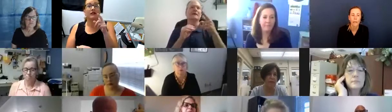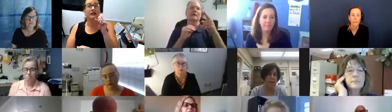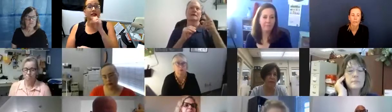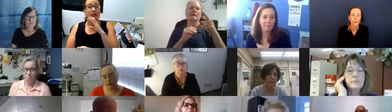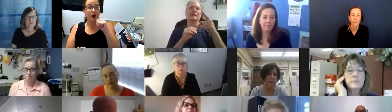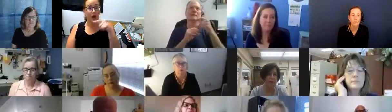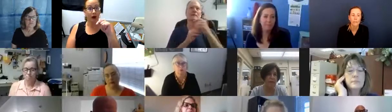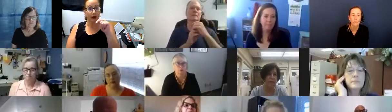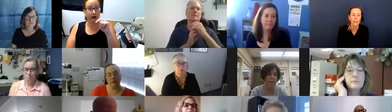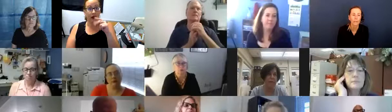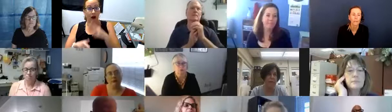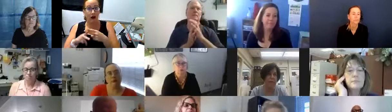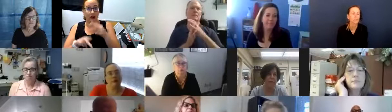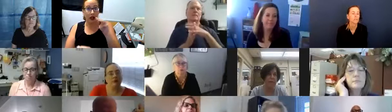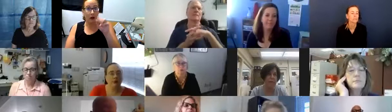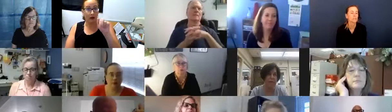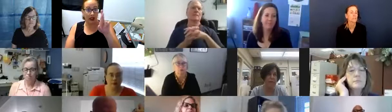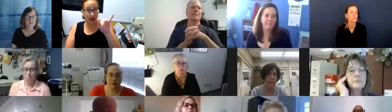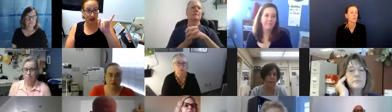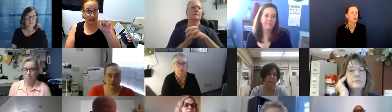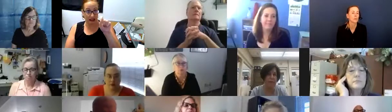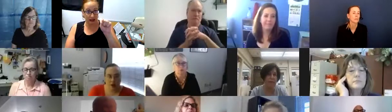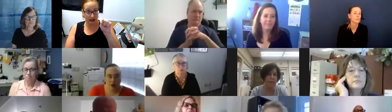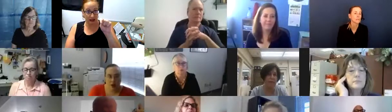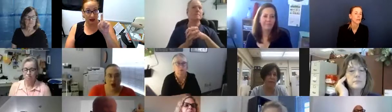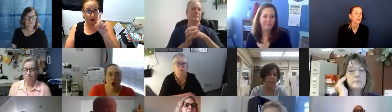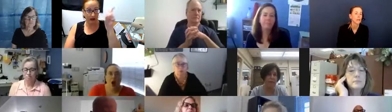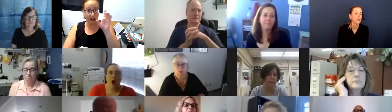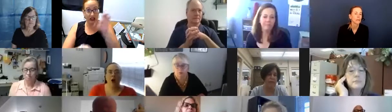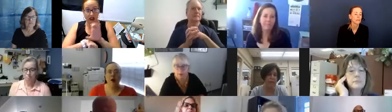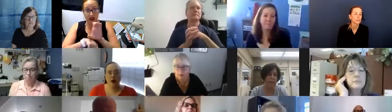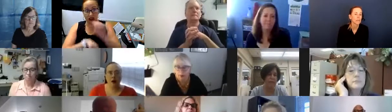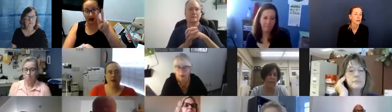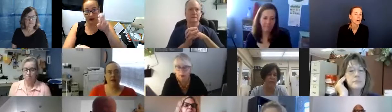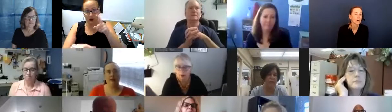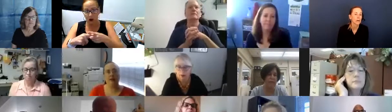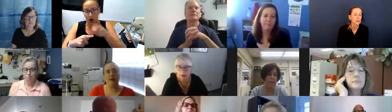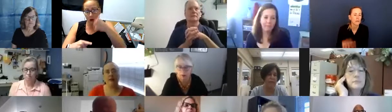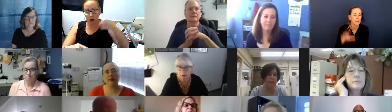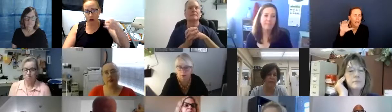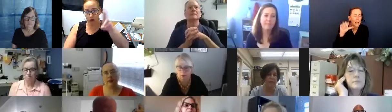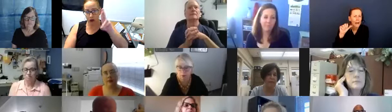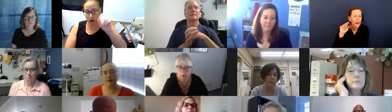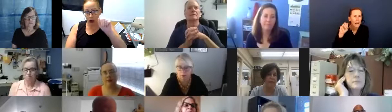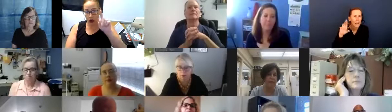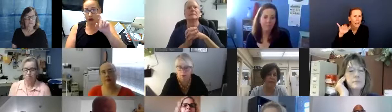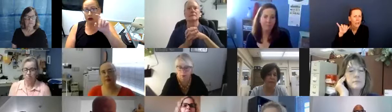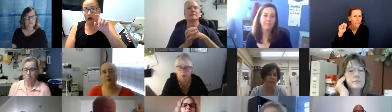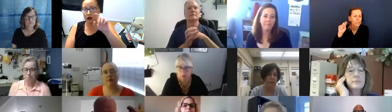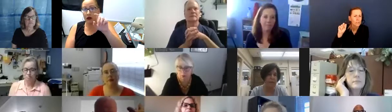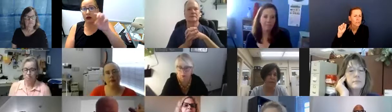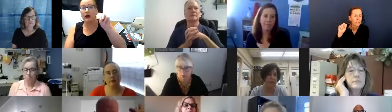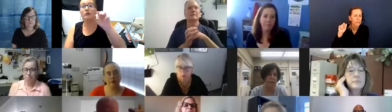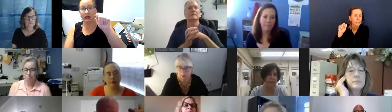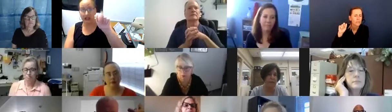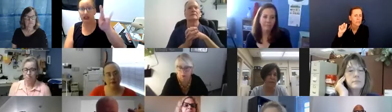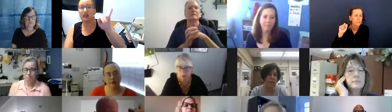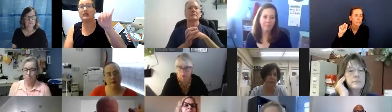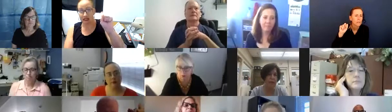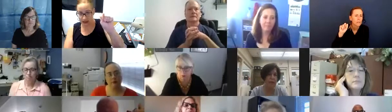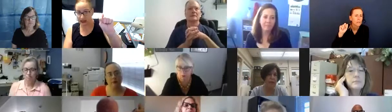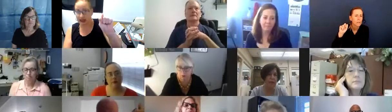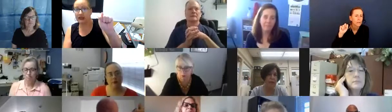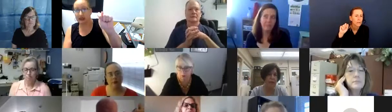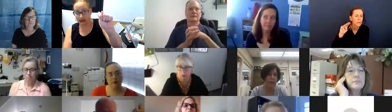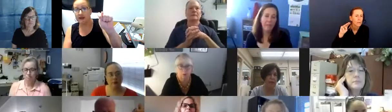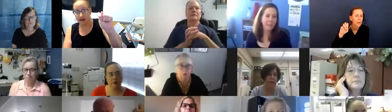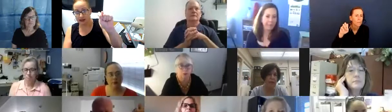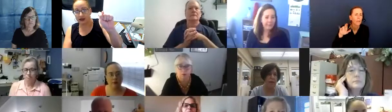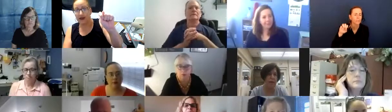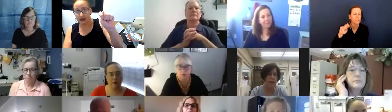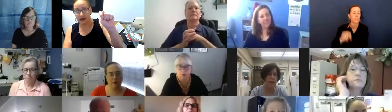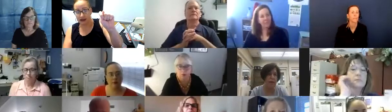Amy: I'd explain about the senior apartment called the Marist over at the church ave and broadway blvd in downtown.